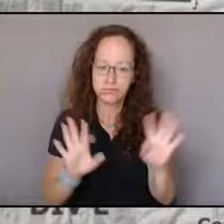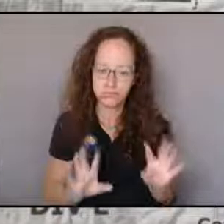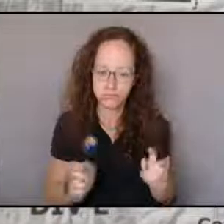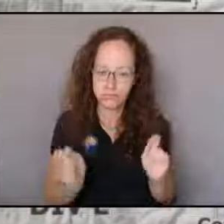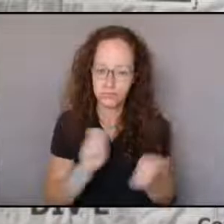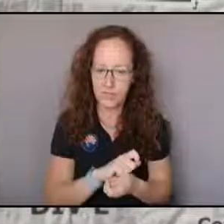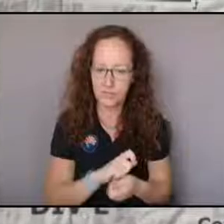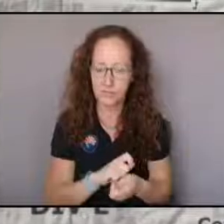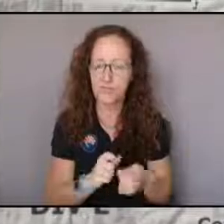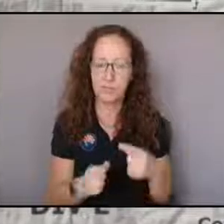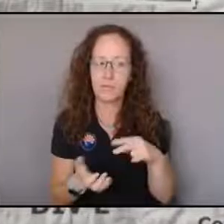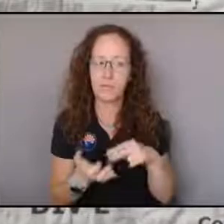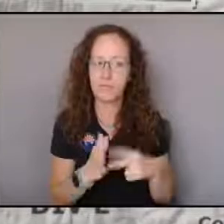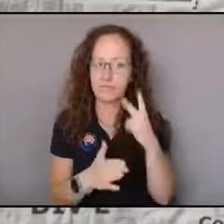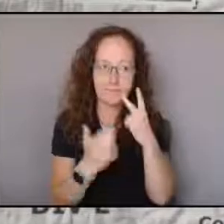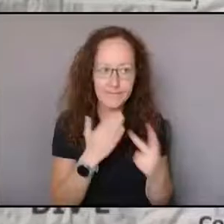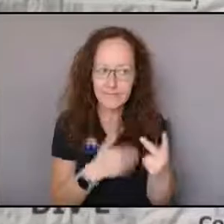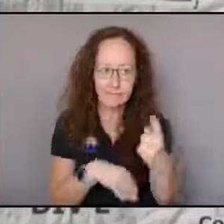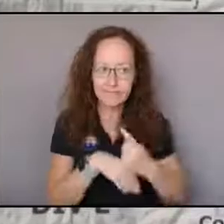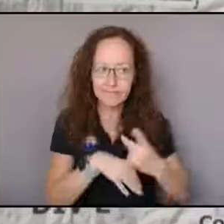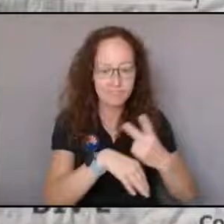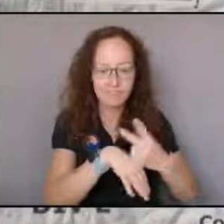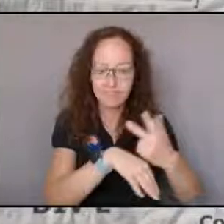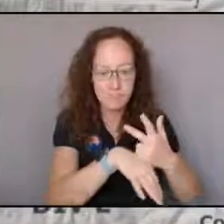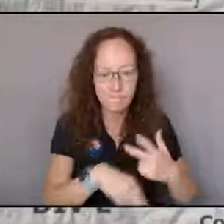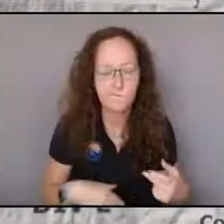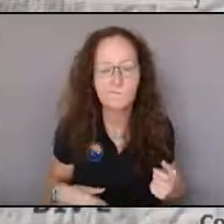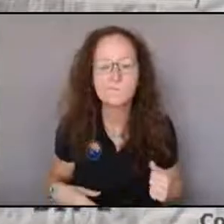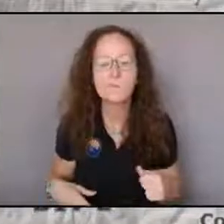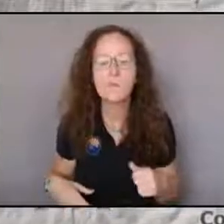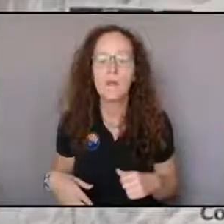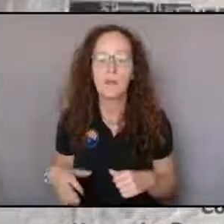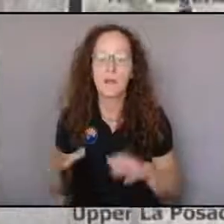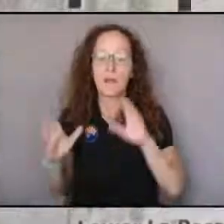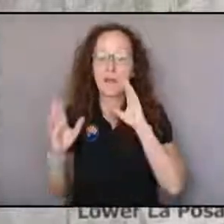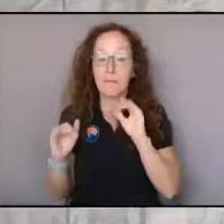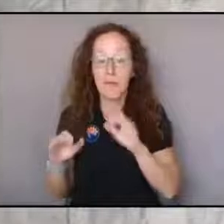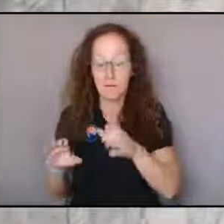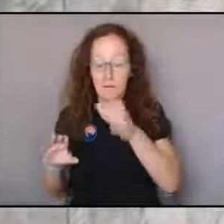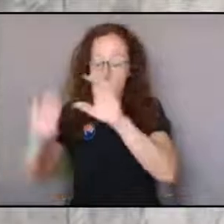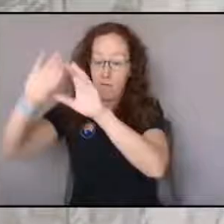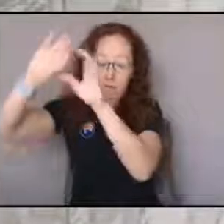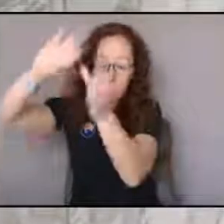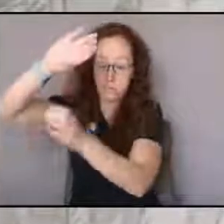SIGNIFICANTLY AND WE DON'T SEE THAT IN THE NEXT FEW DAYS.